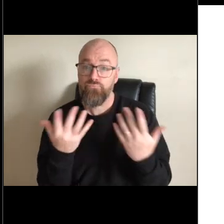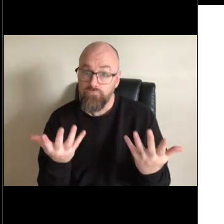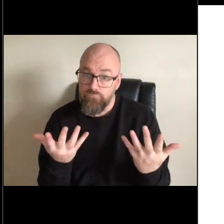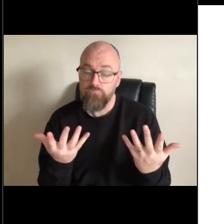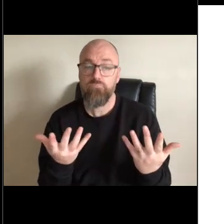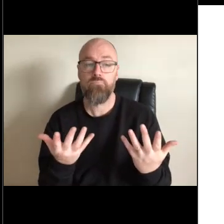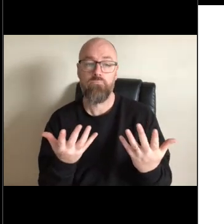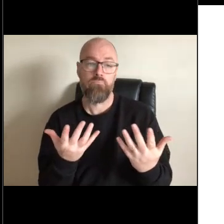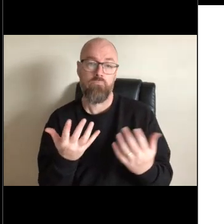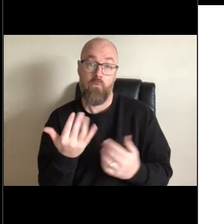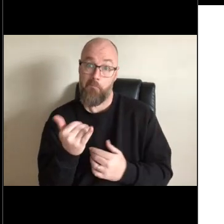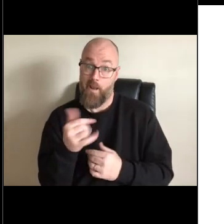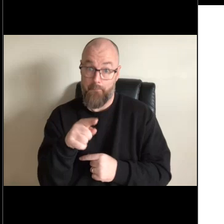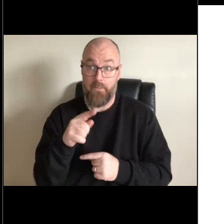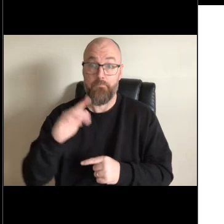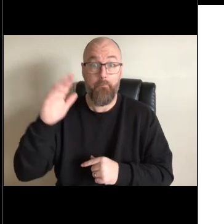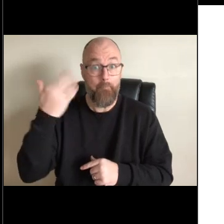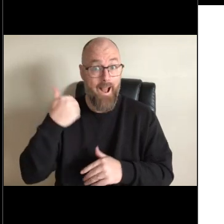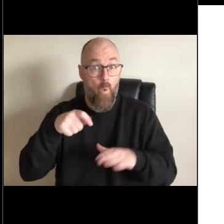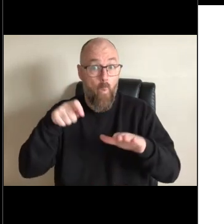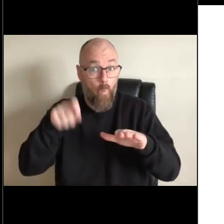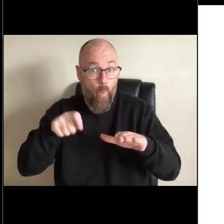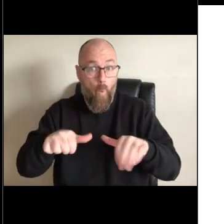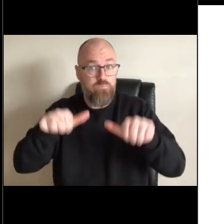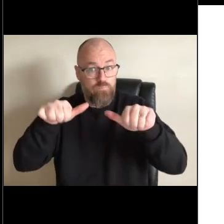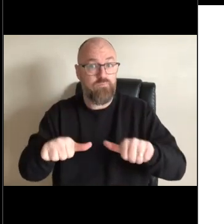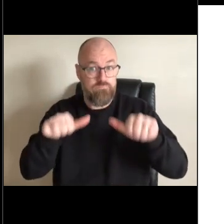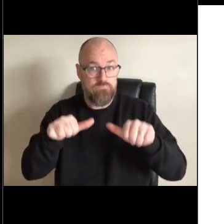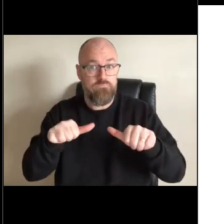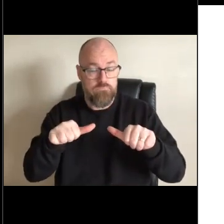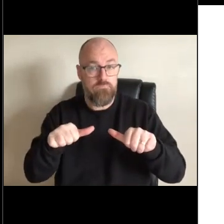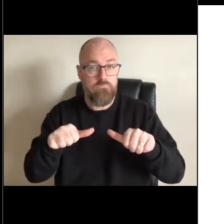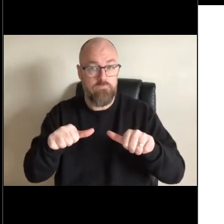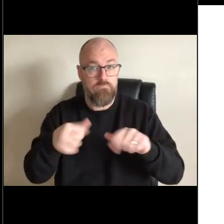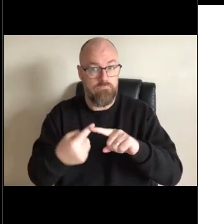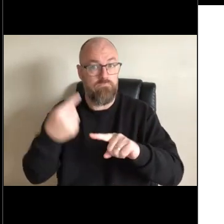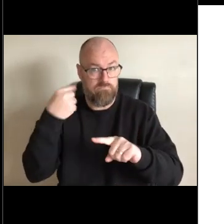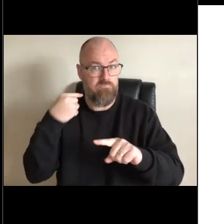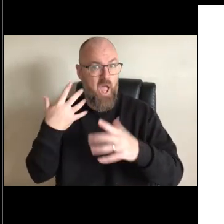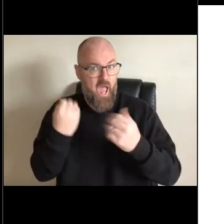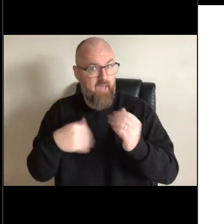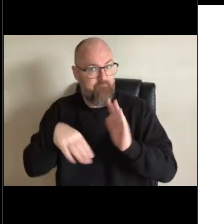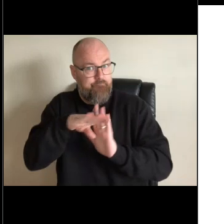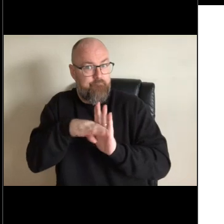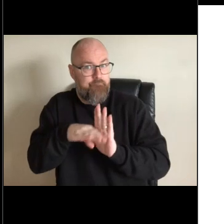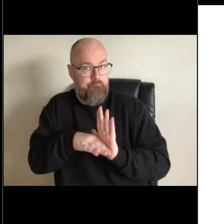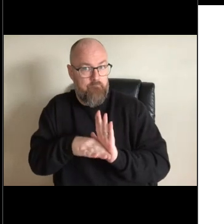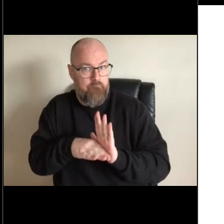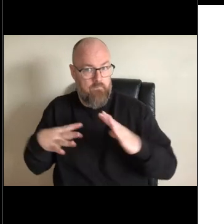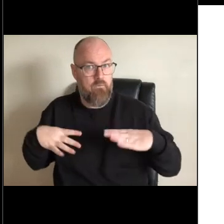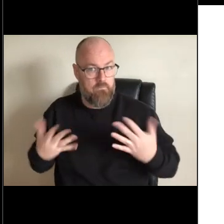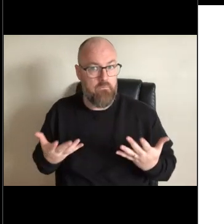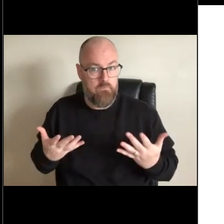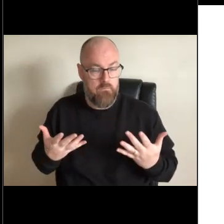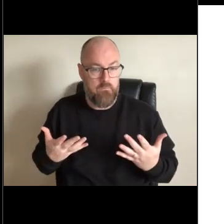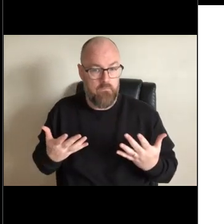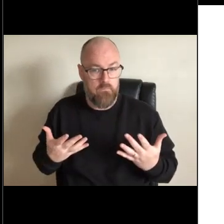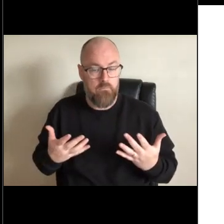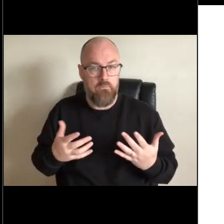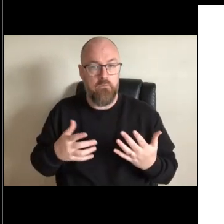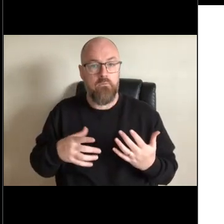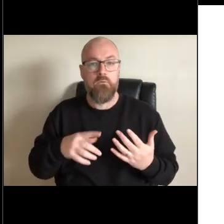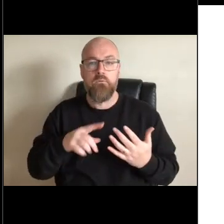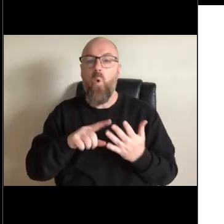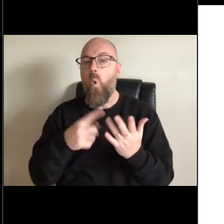orders made in a previous set of proceedings or final orders made by consent between parents